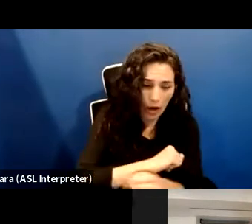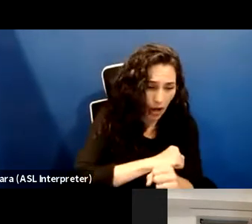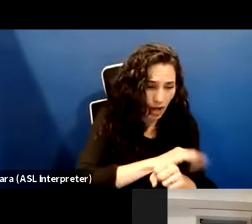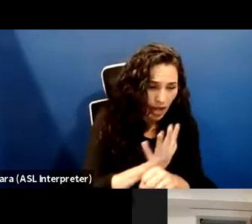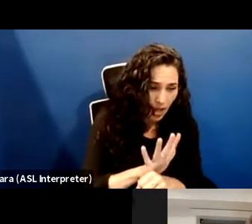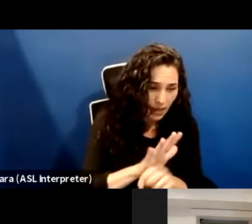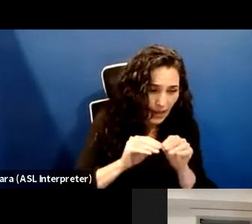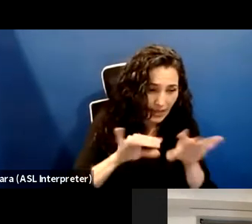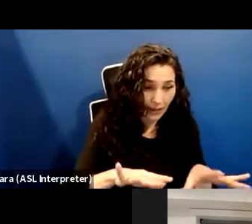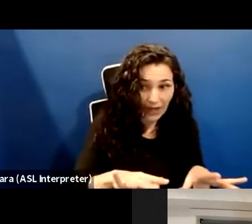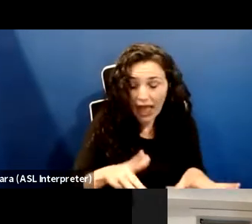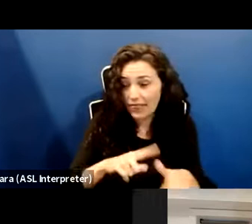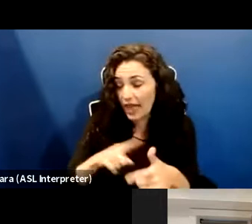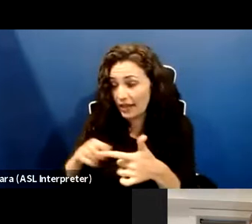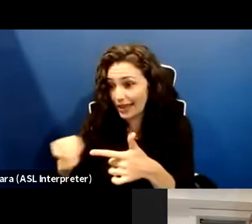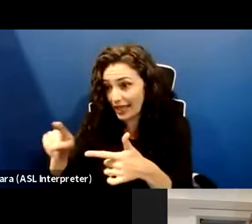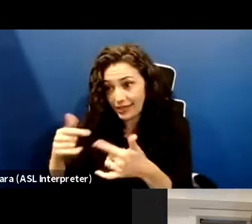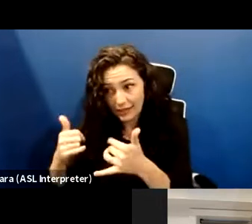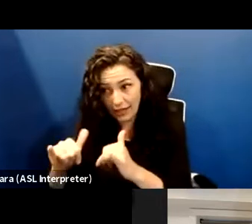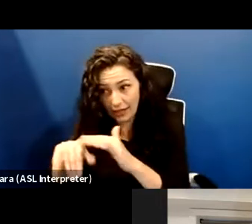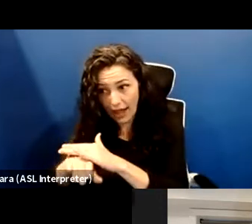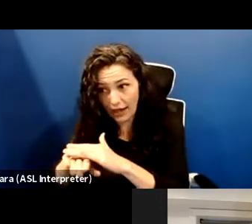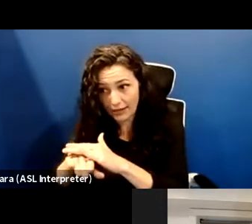I think it may never be, it may never happen again.